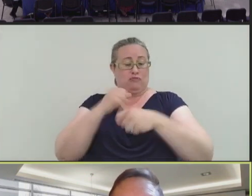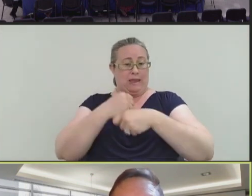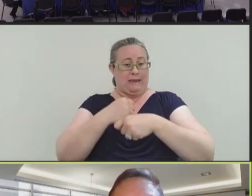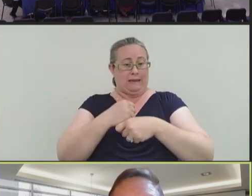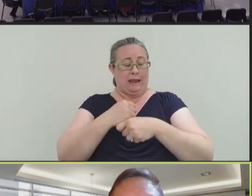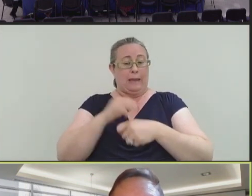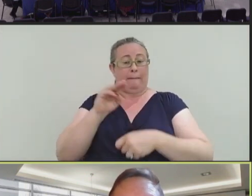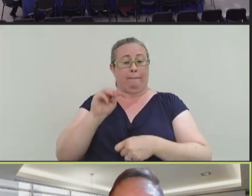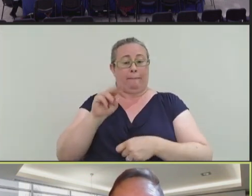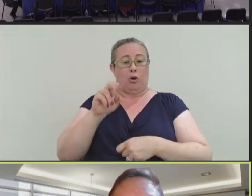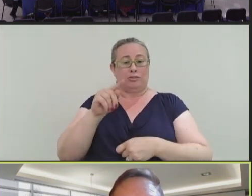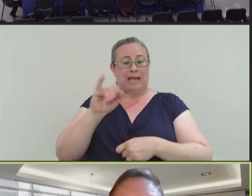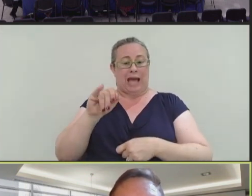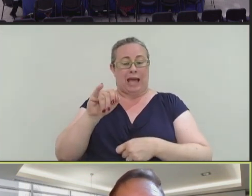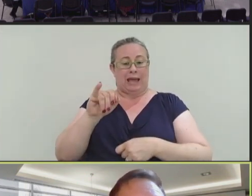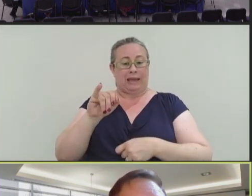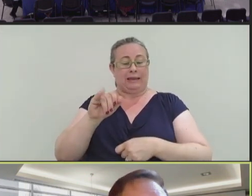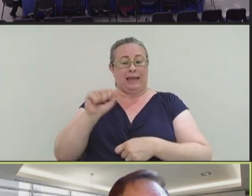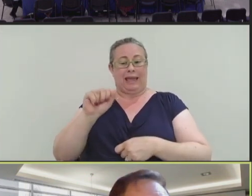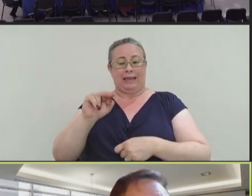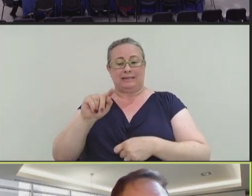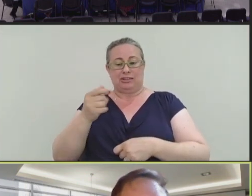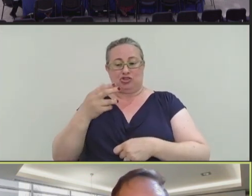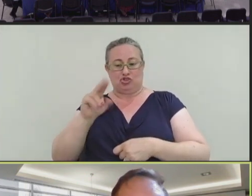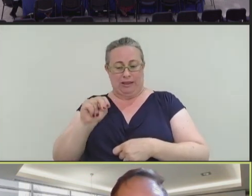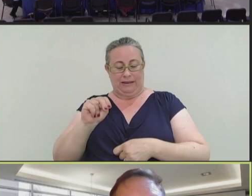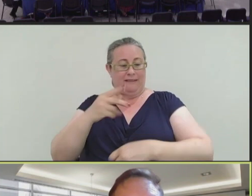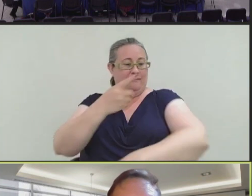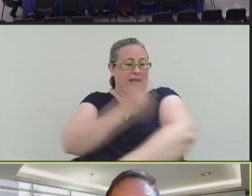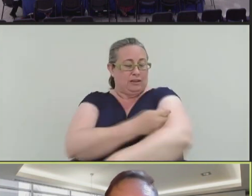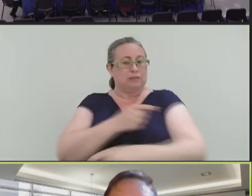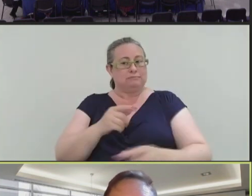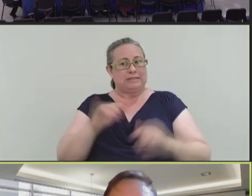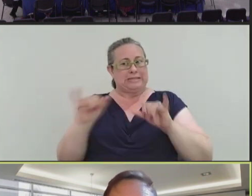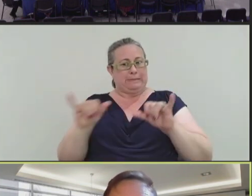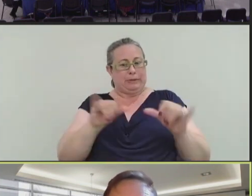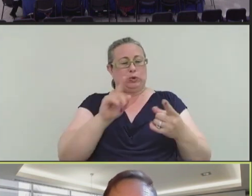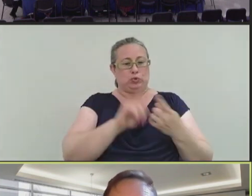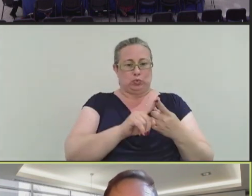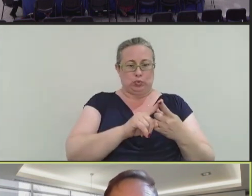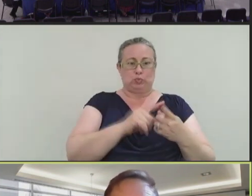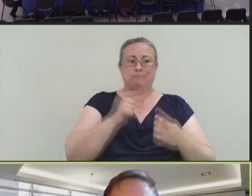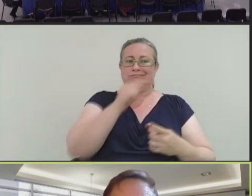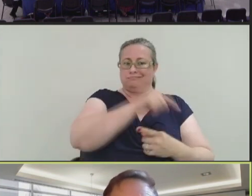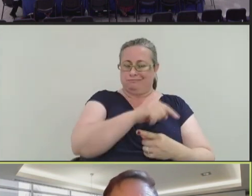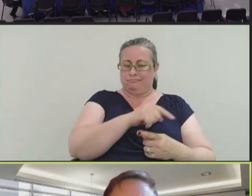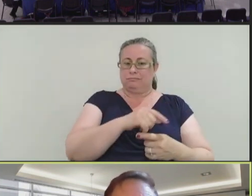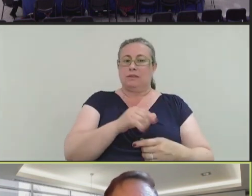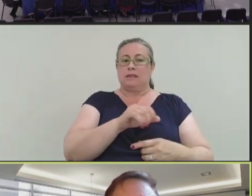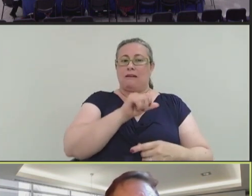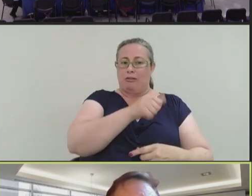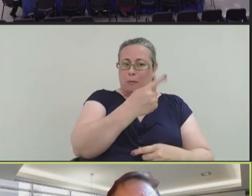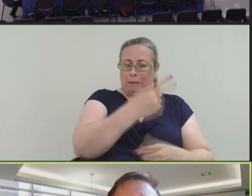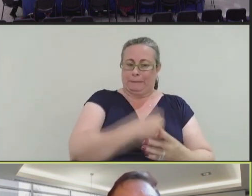epitope-based vaccine very similar to mutated antigen vaccines. Next slide.